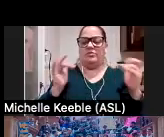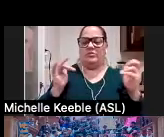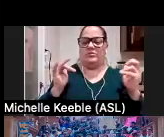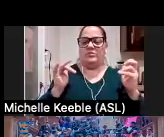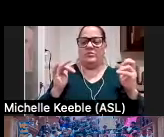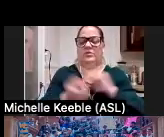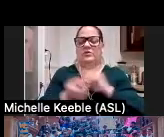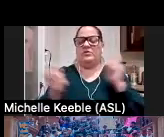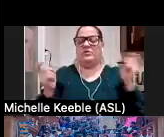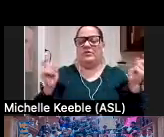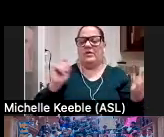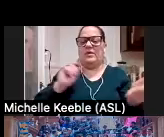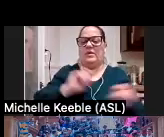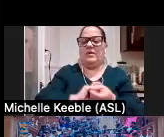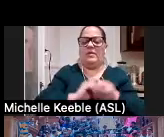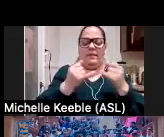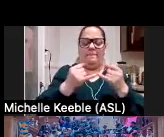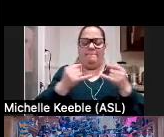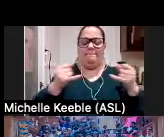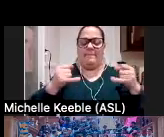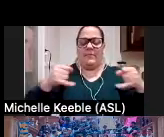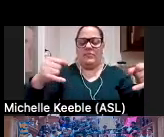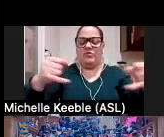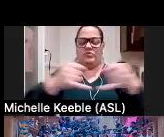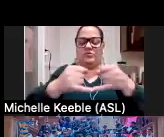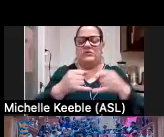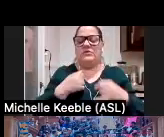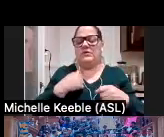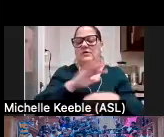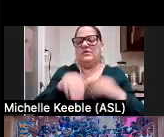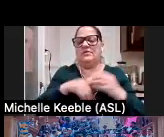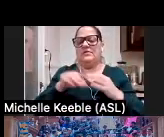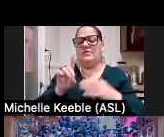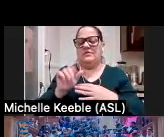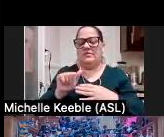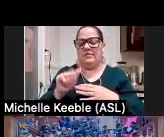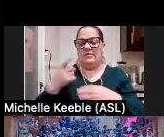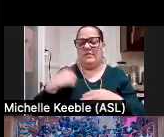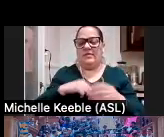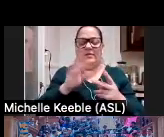often contested boundaries of disability. They carefully selected artifacts from the Buffalo